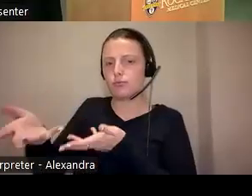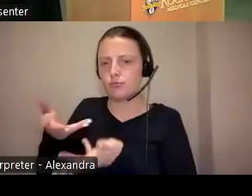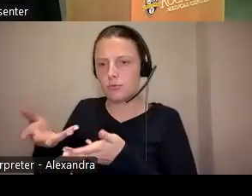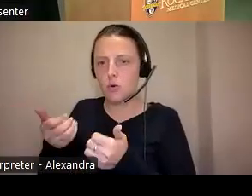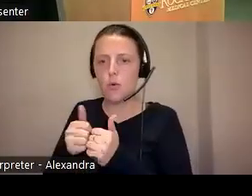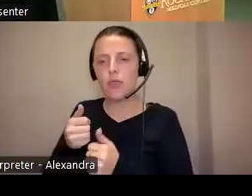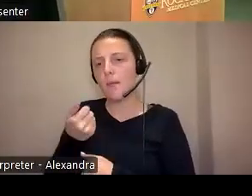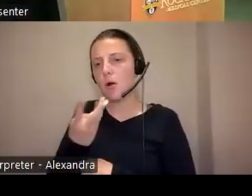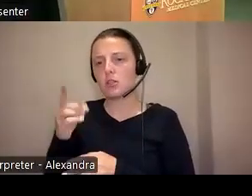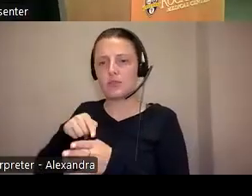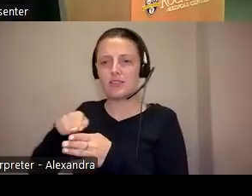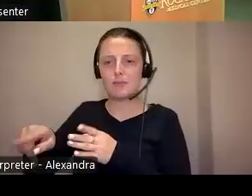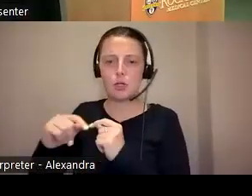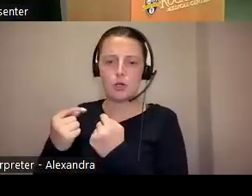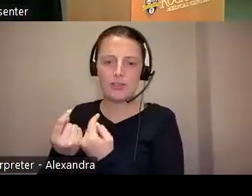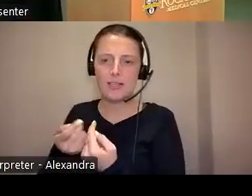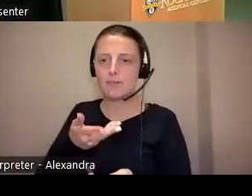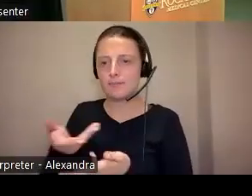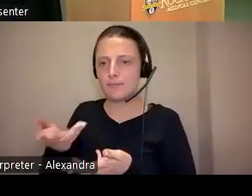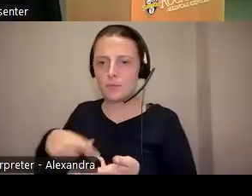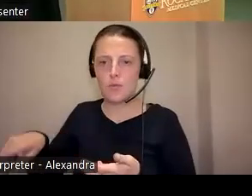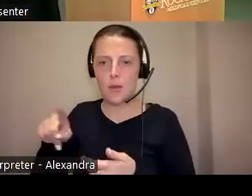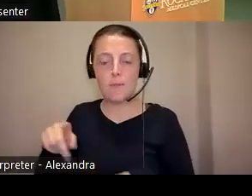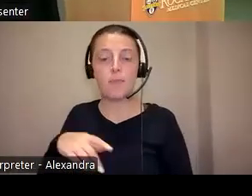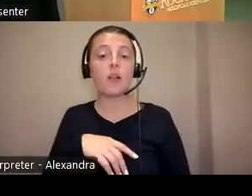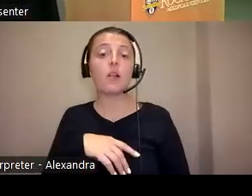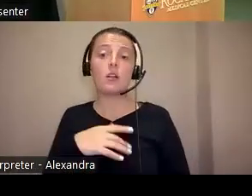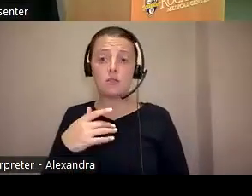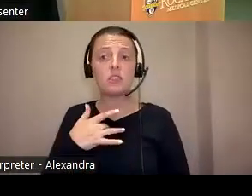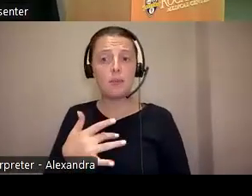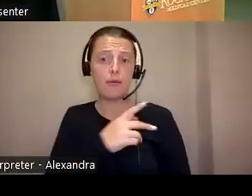a peer than they would with other members of their treatment team and then those the peers can relay